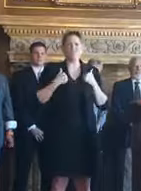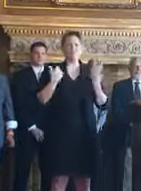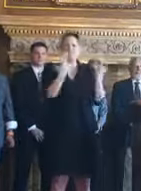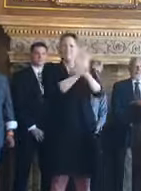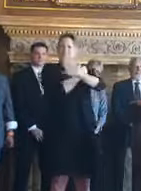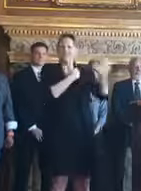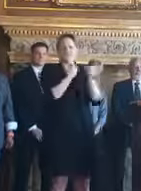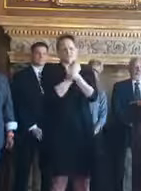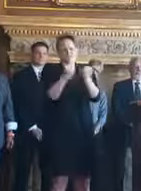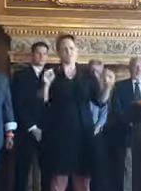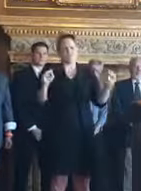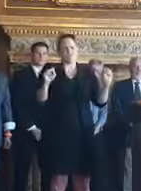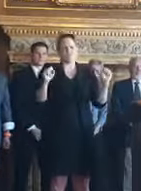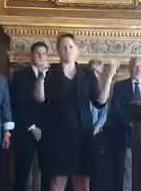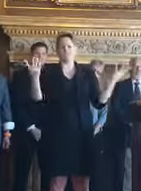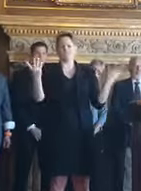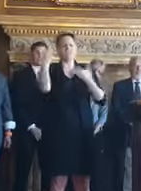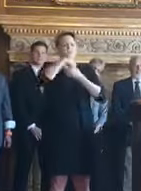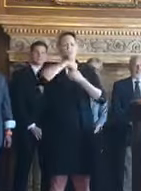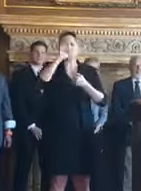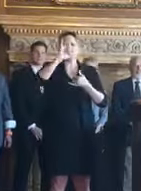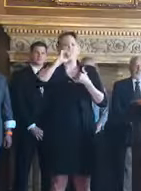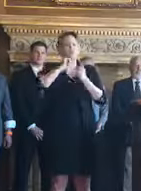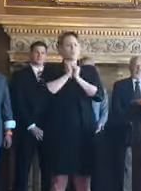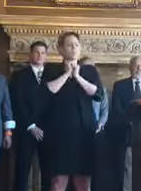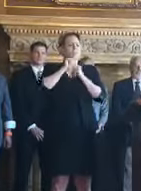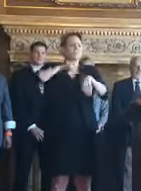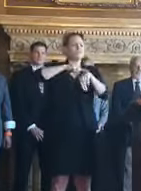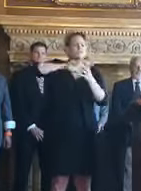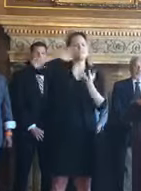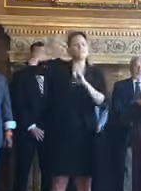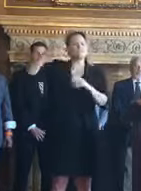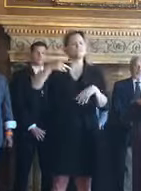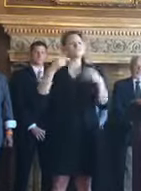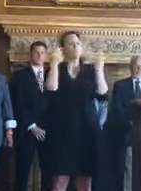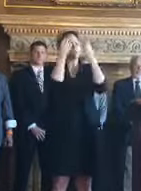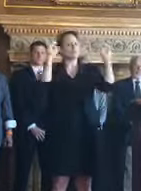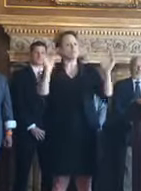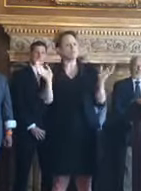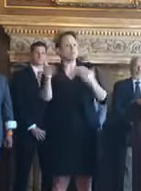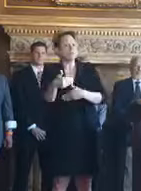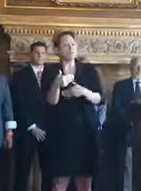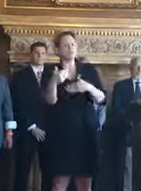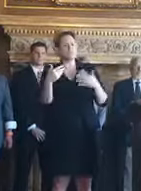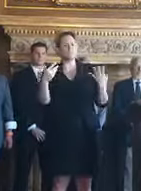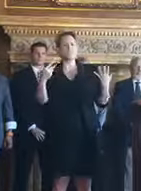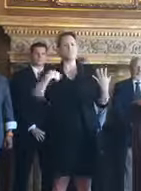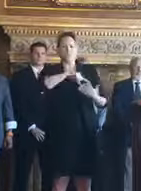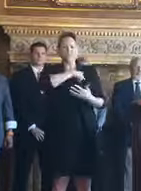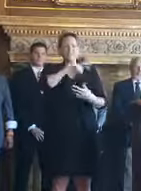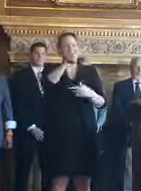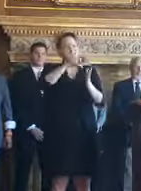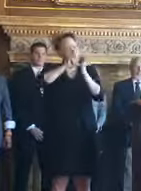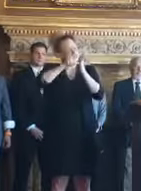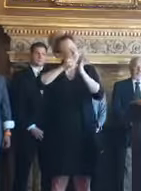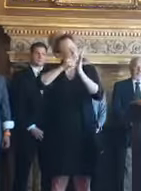Especially mental health, legal, and medical settings. For their safety, we need to pass this law.